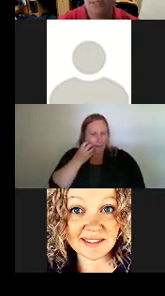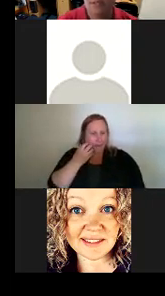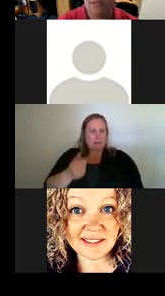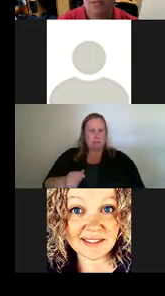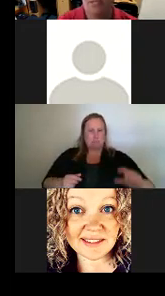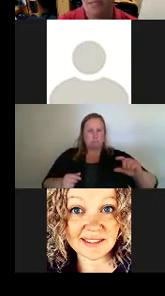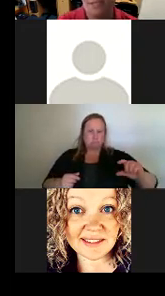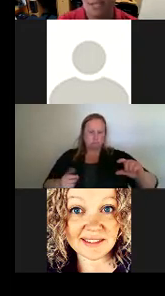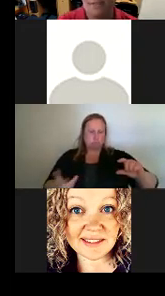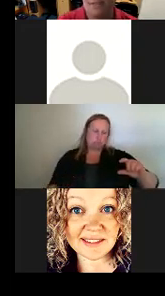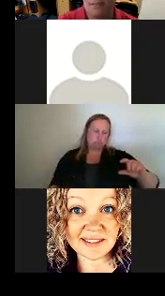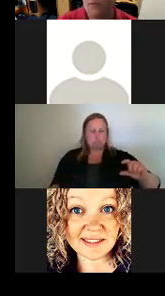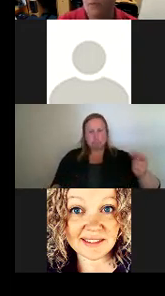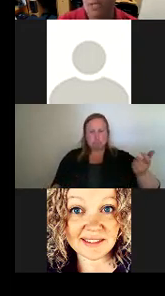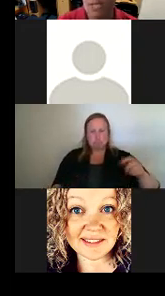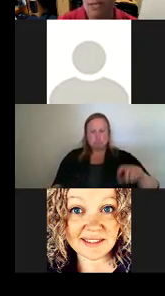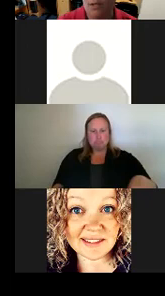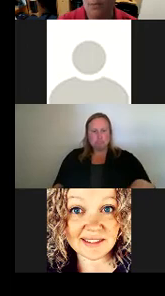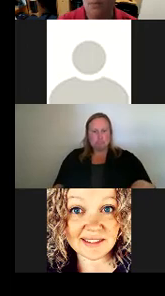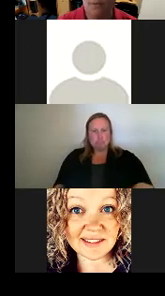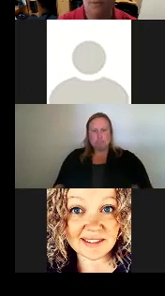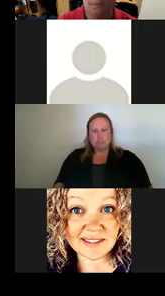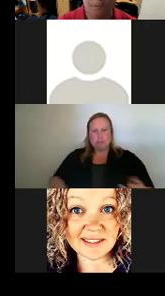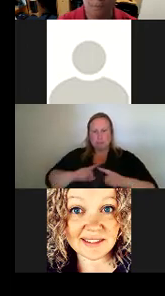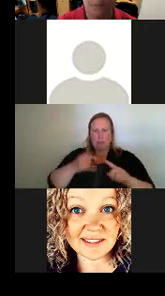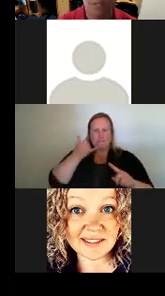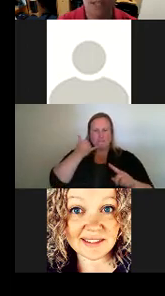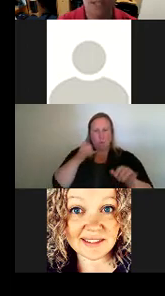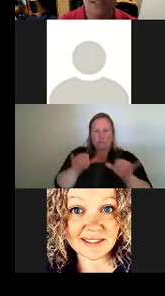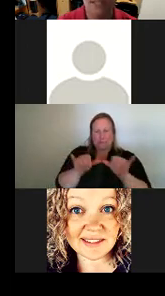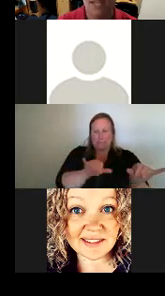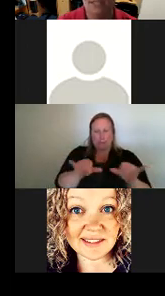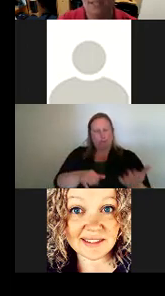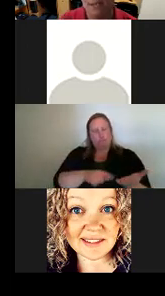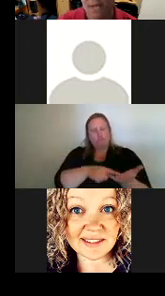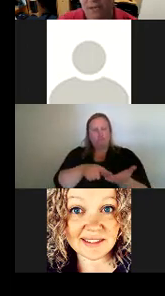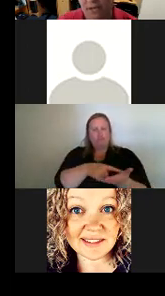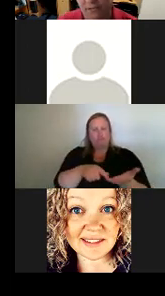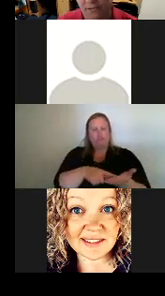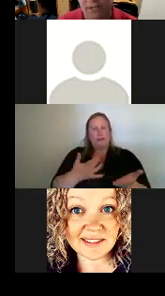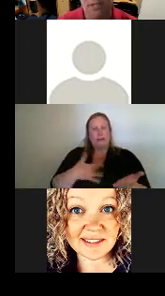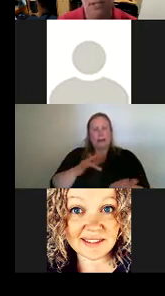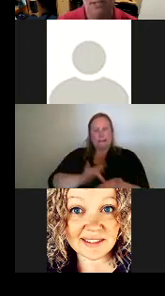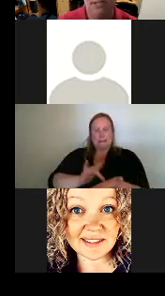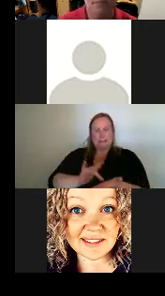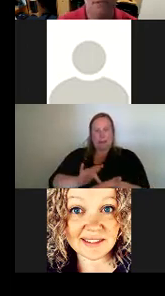IT'S BEEN THE SIZE OF A TYPICAL HANDHELD MOBILE PHONE. IT HAS A KEYPAD ON THE FRONT, A SLEEP BUTTON.